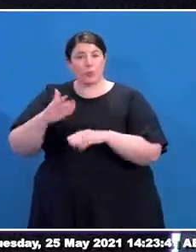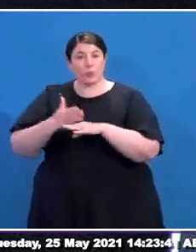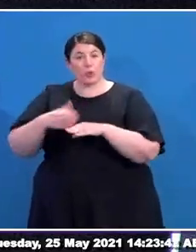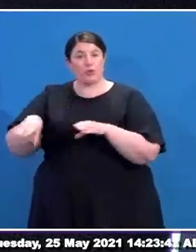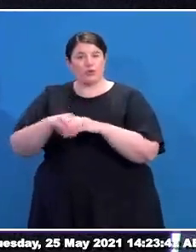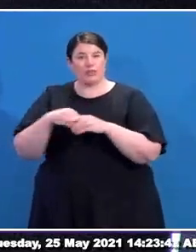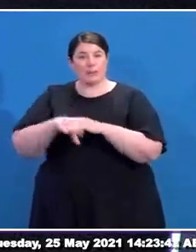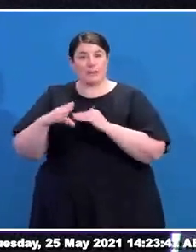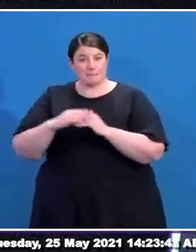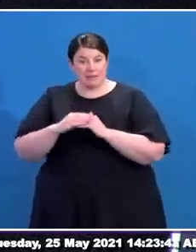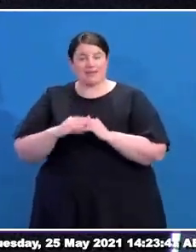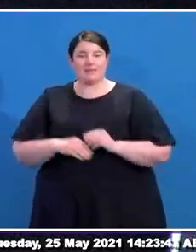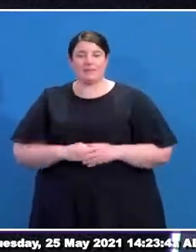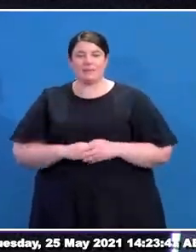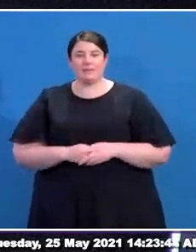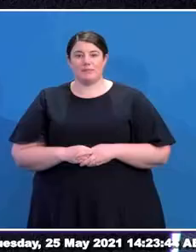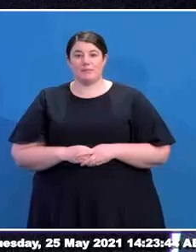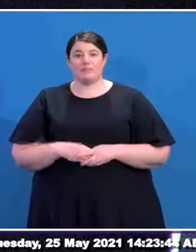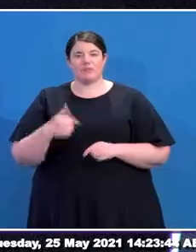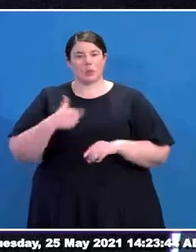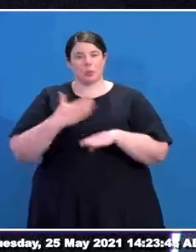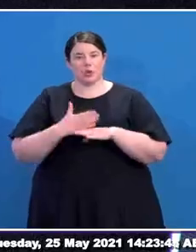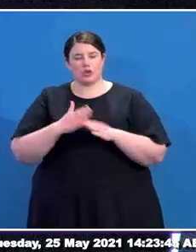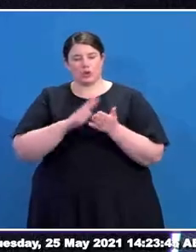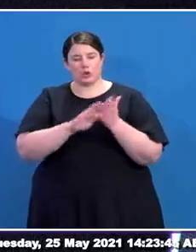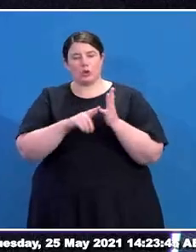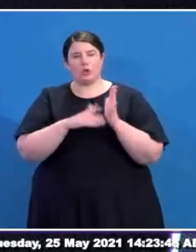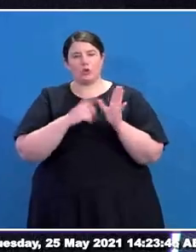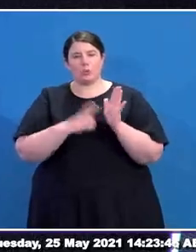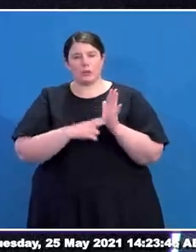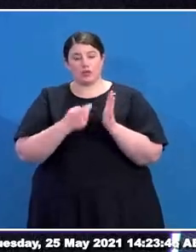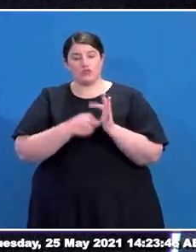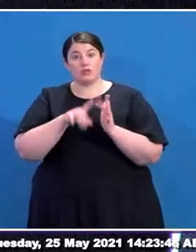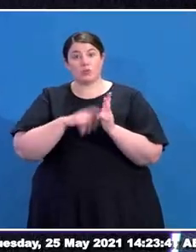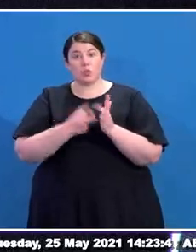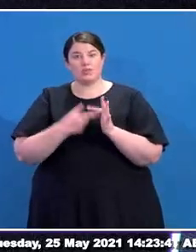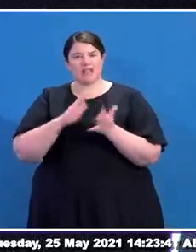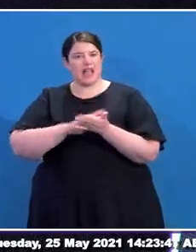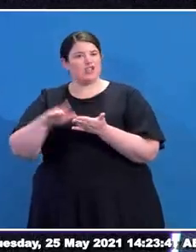I've remained in human resources ever since 1980.